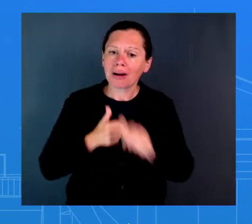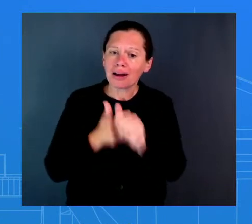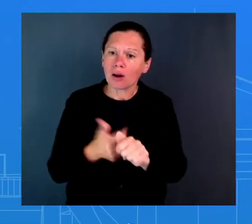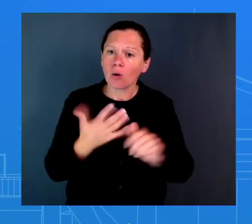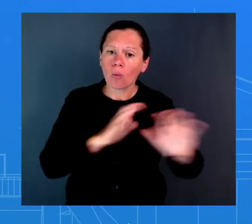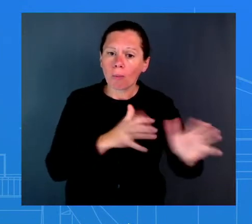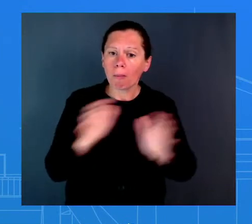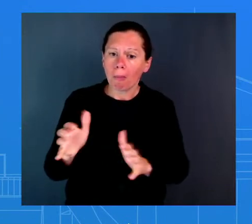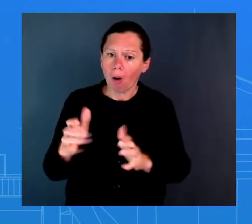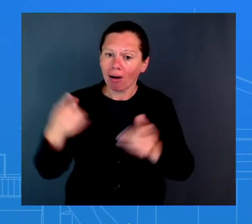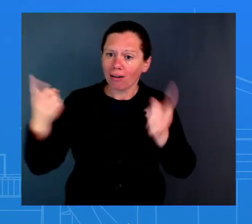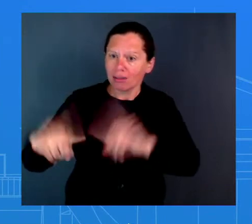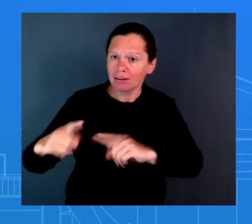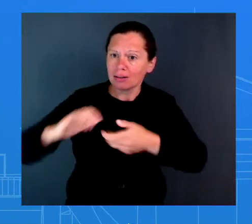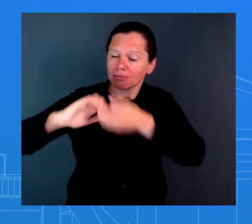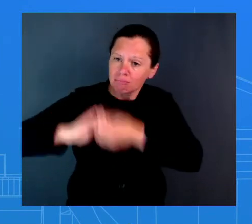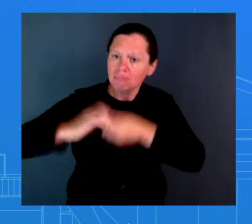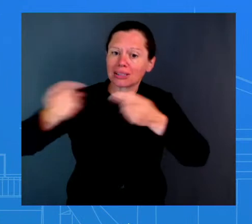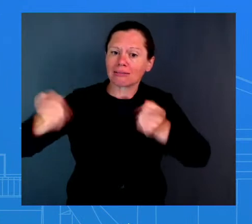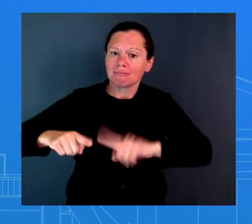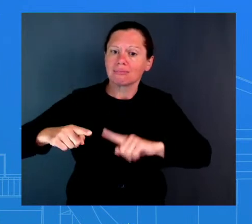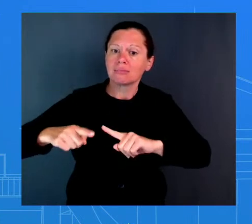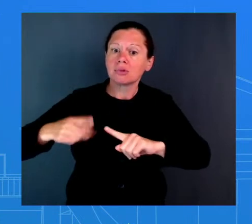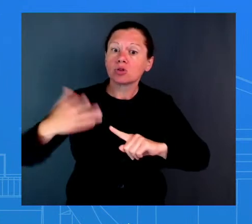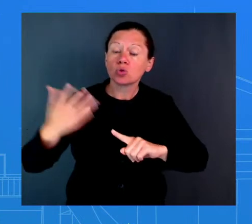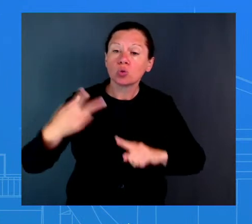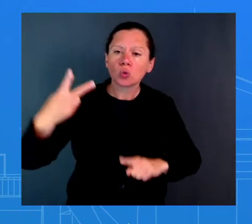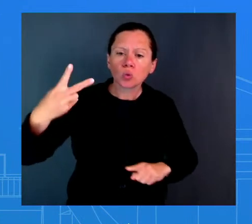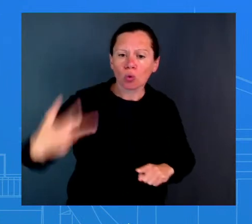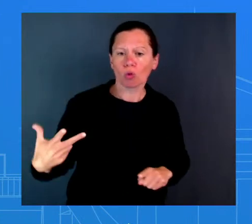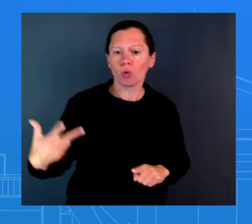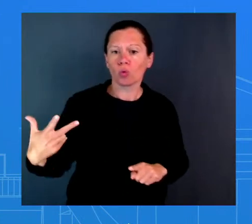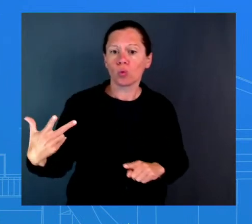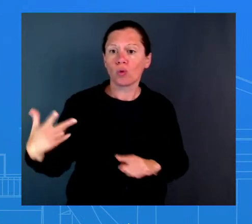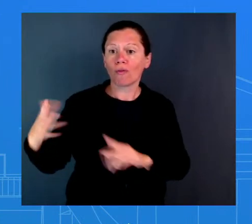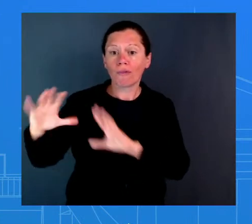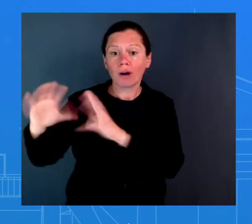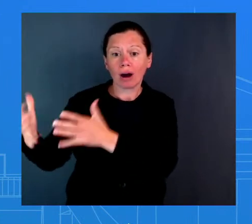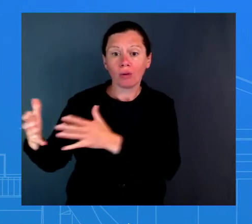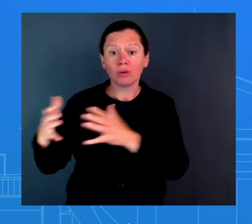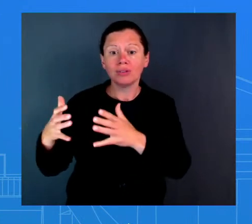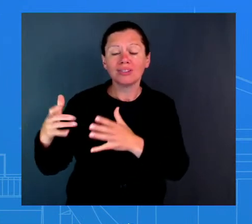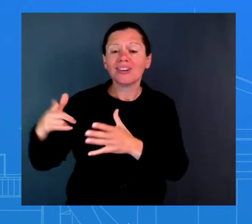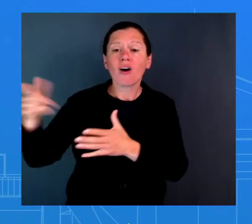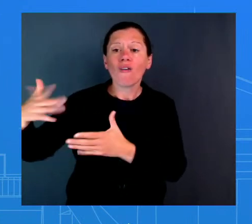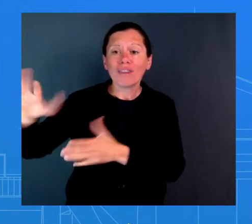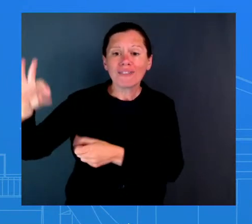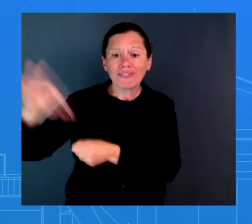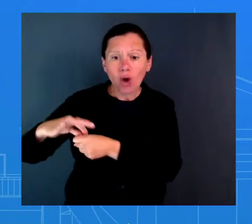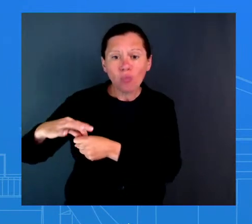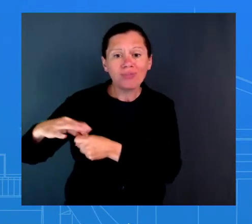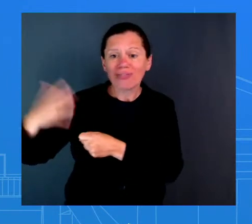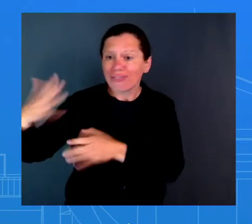two thirds of House Republicans voted for. A deal is a deal. House Republicans need to do their job,